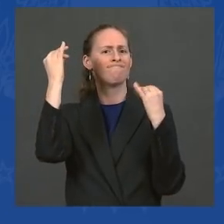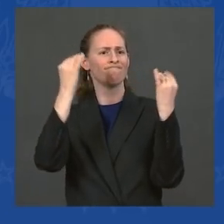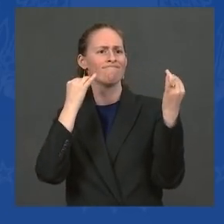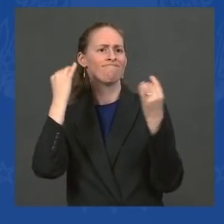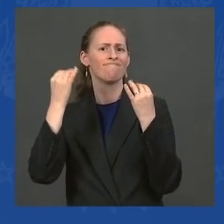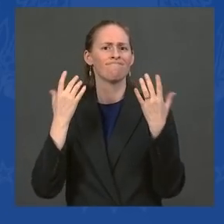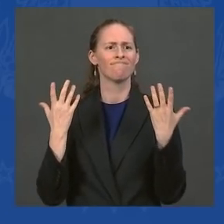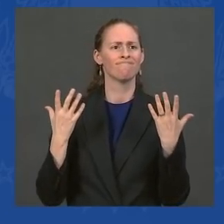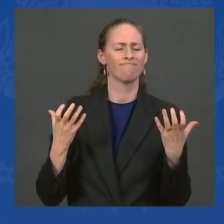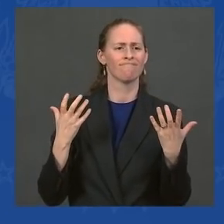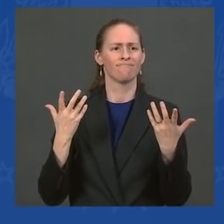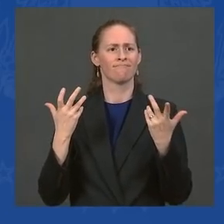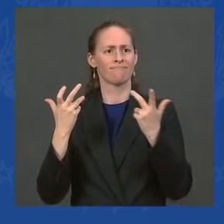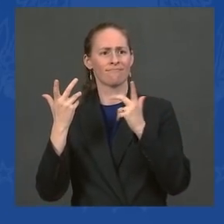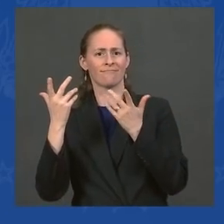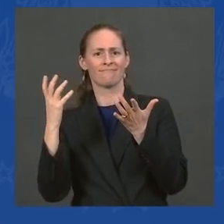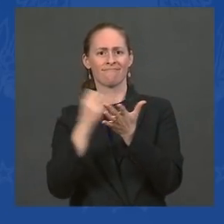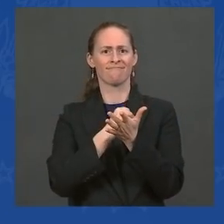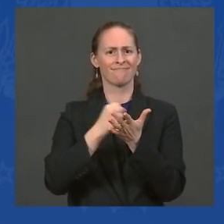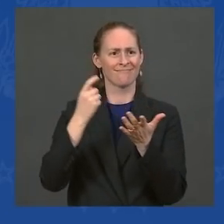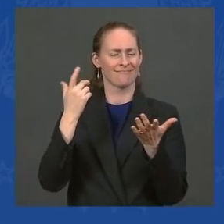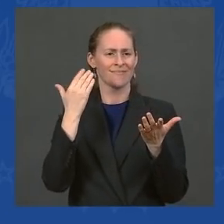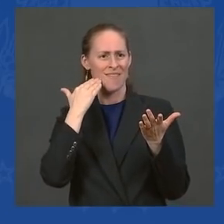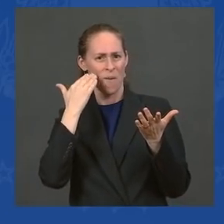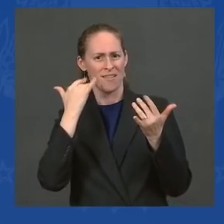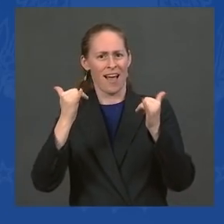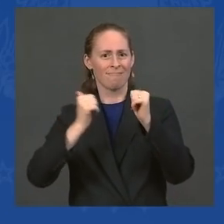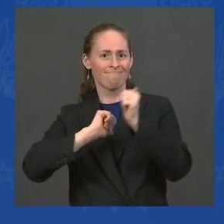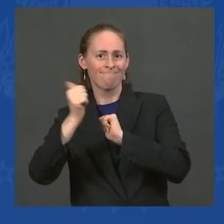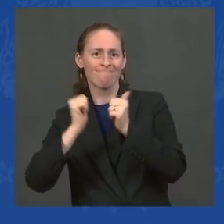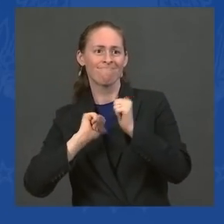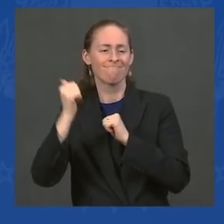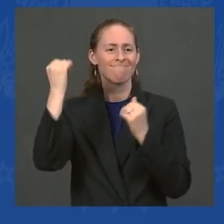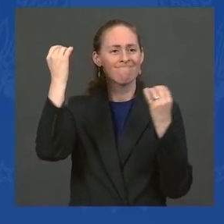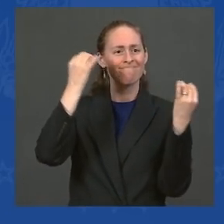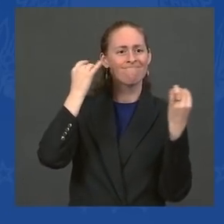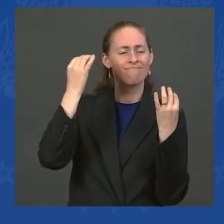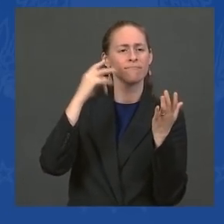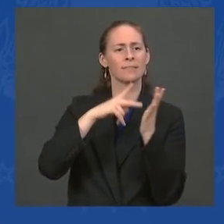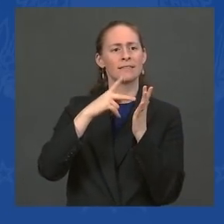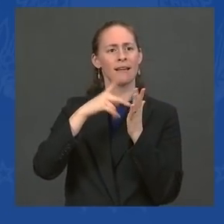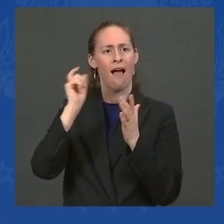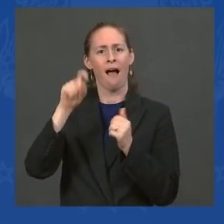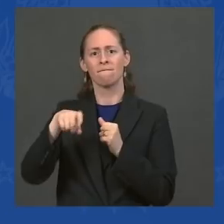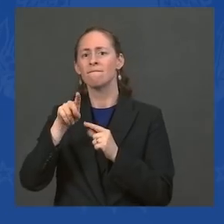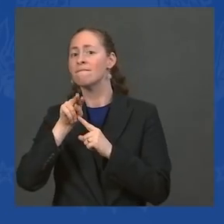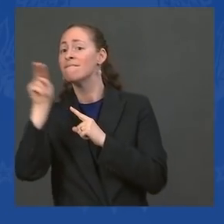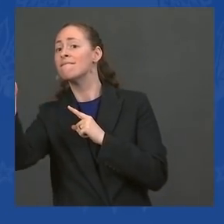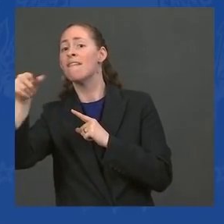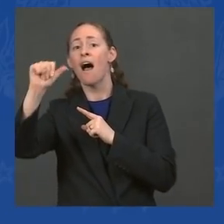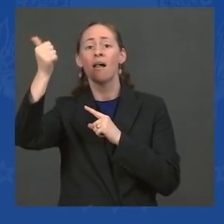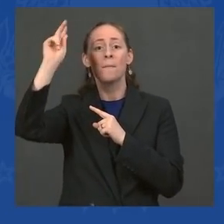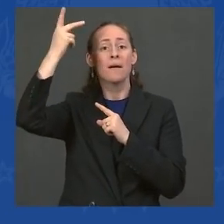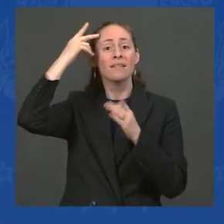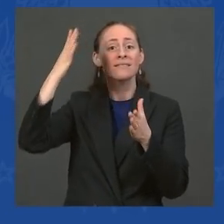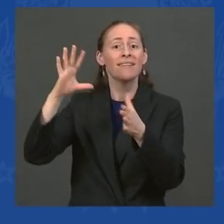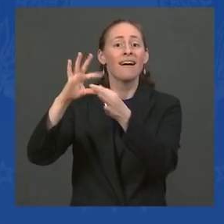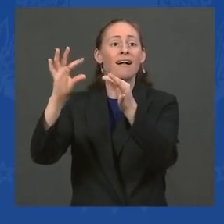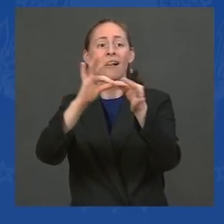Coming to have to listen to another per- -- another politician speak. But I am really -- and I mean this without exception --